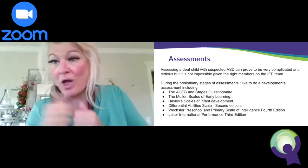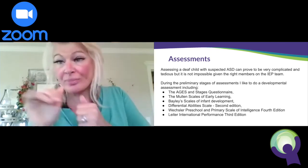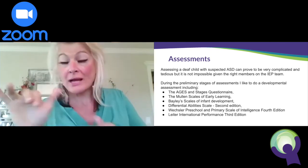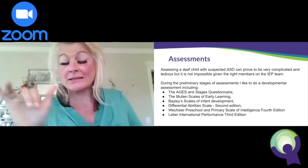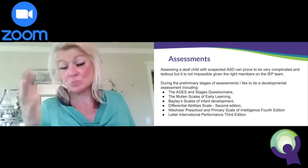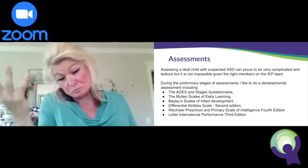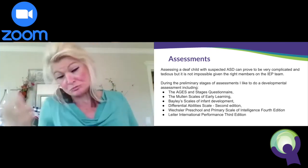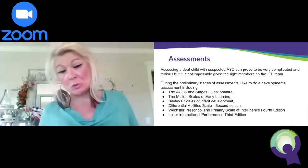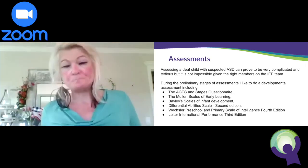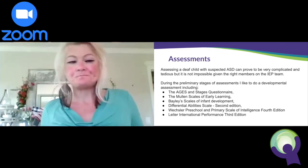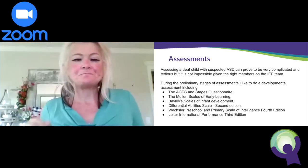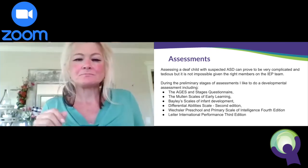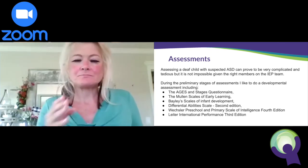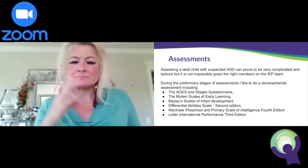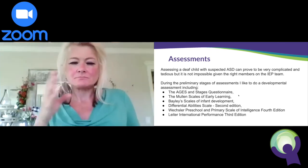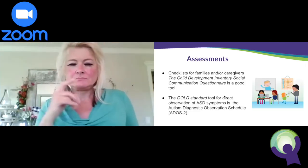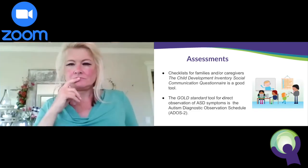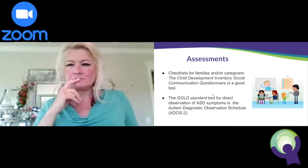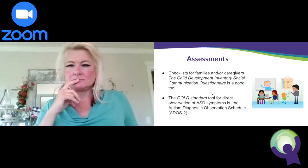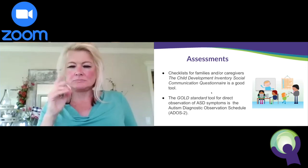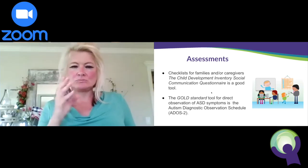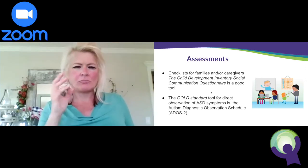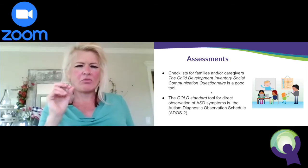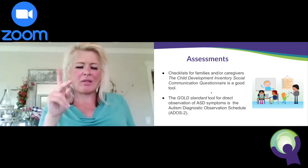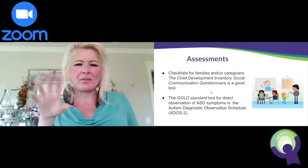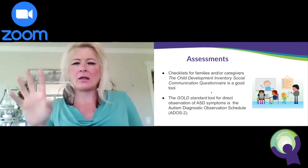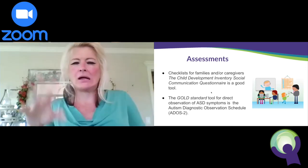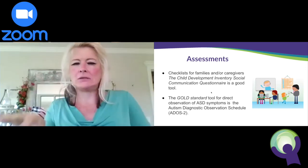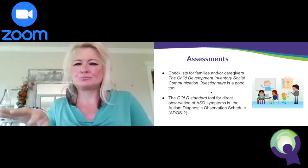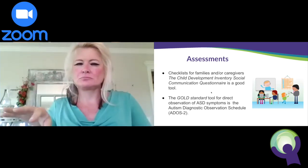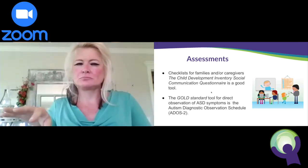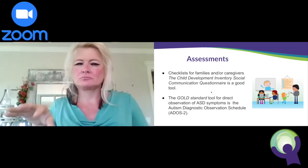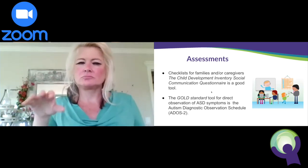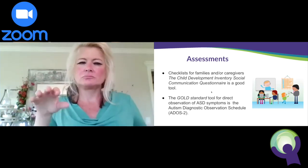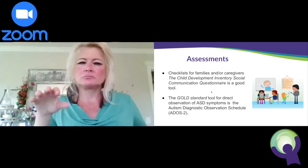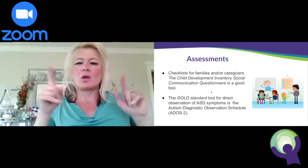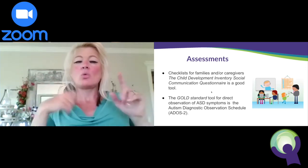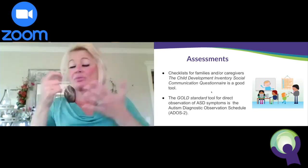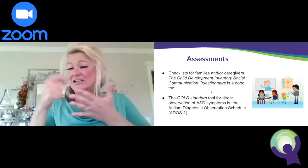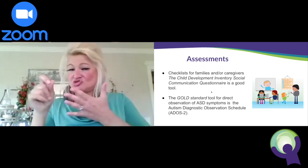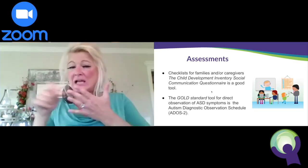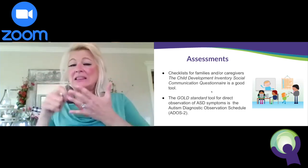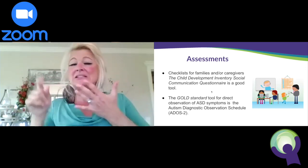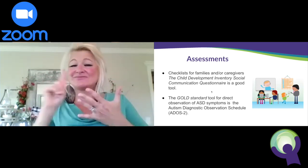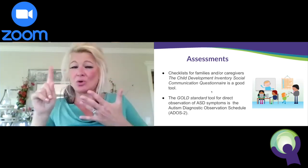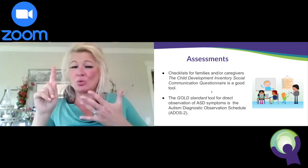you can use those with hearing hearing kids but they're designed for hearing kids. I can use them for deaf kids but it's just considering